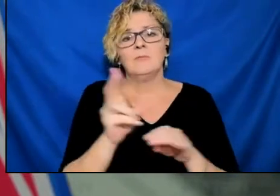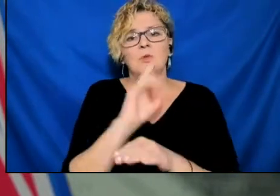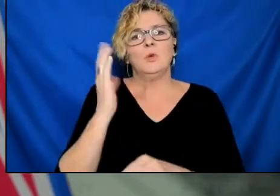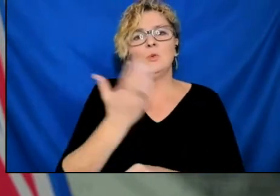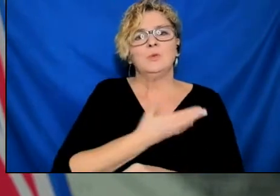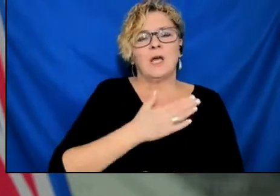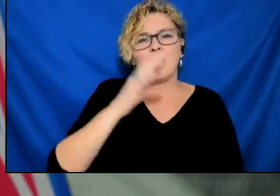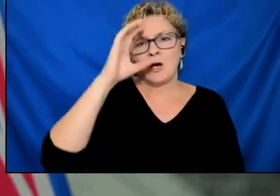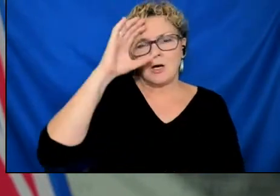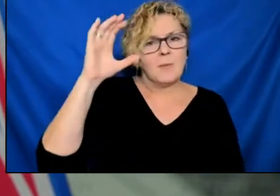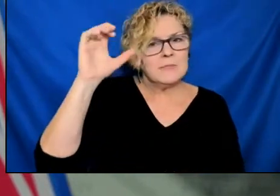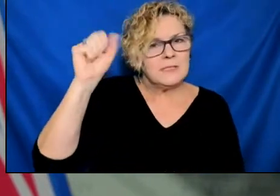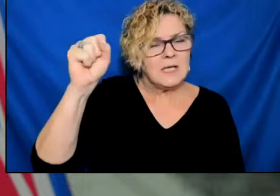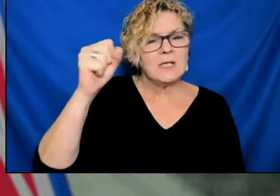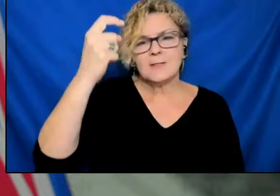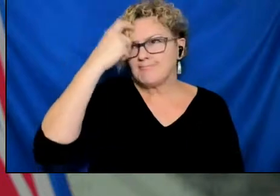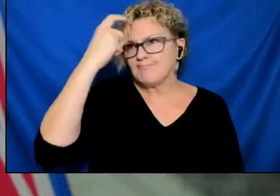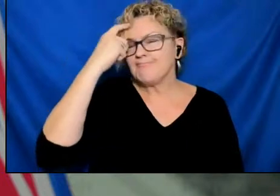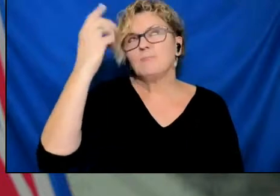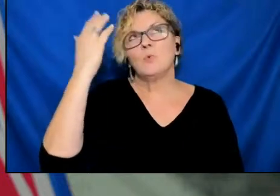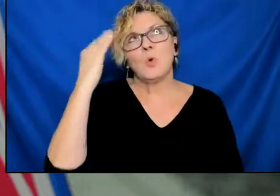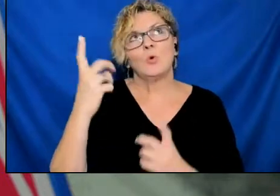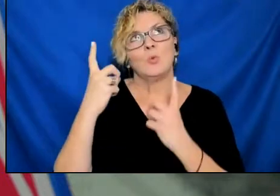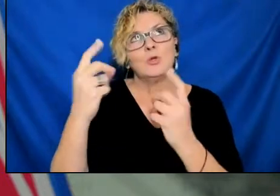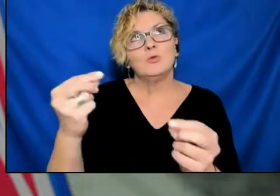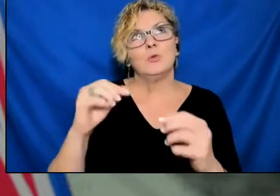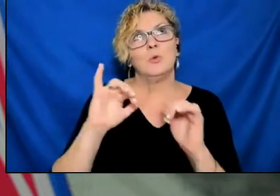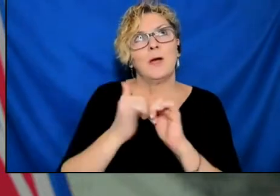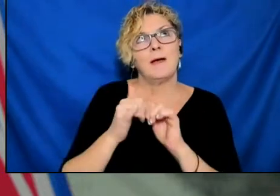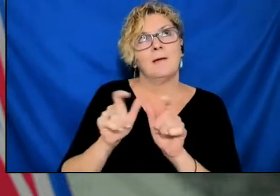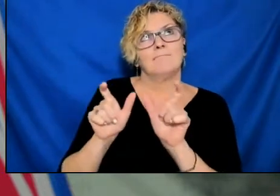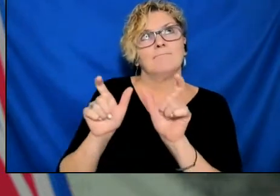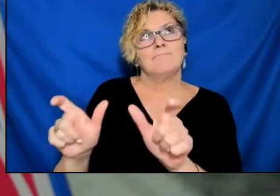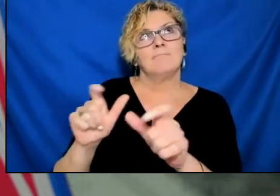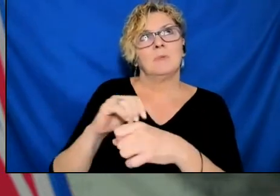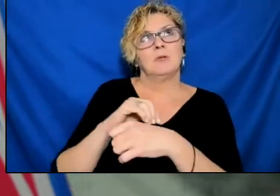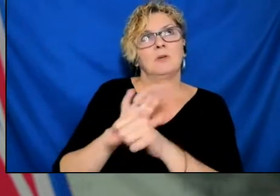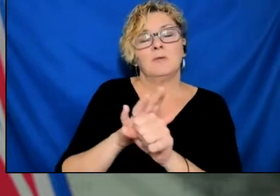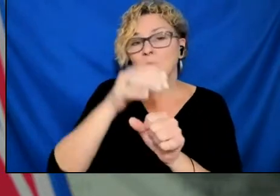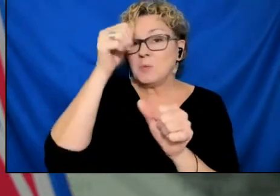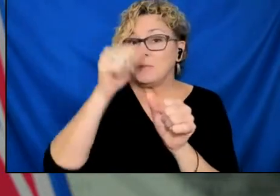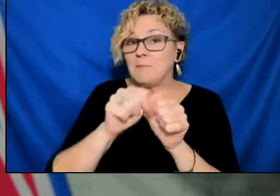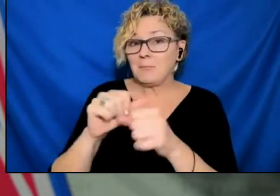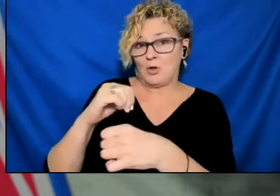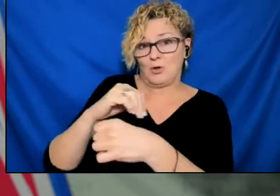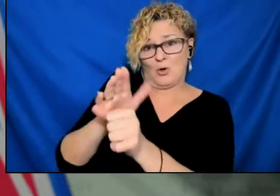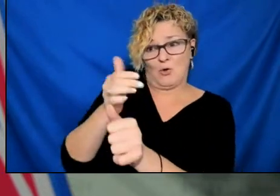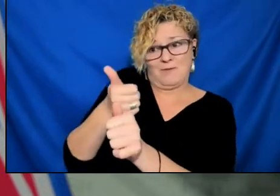vaccines, following the latest public health guidance and using our COVID sense, all of these